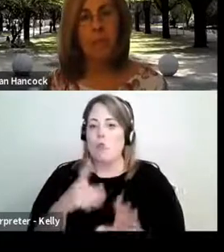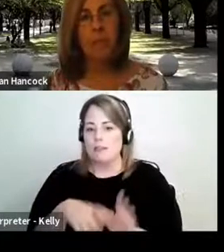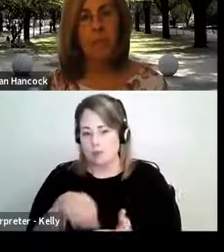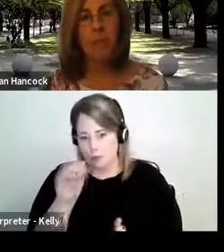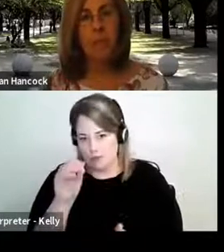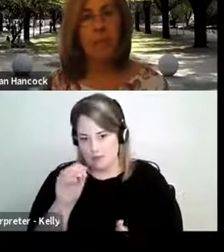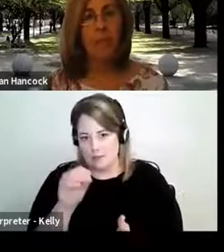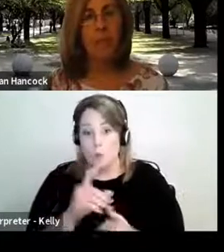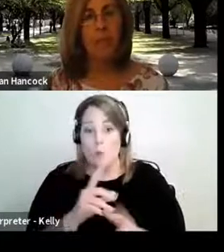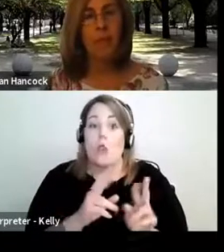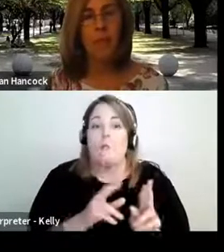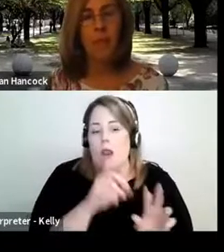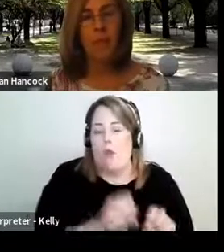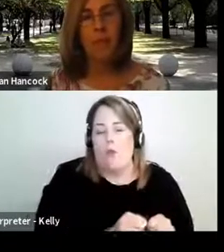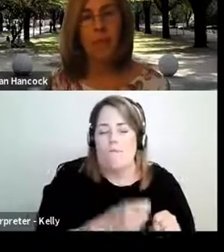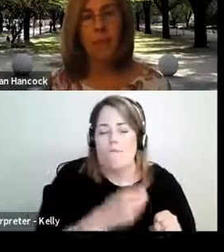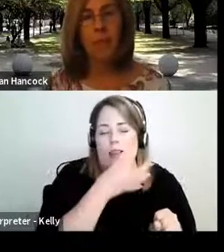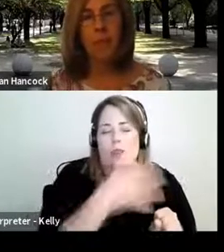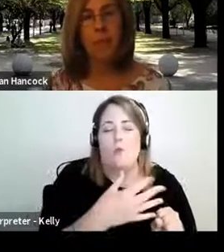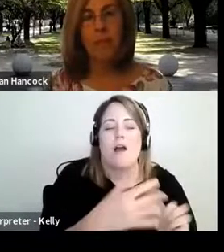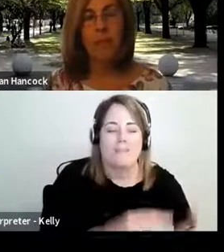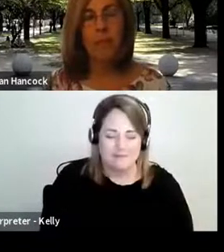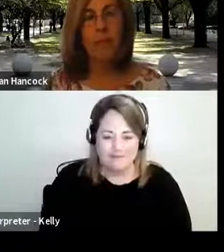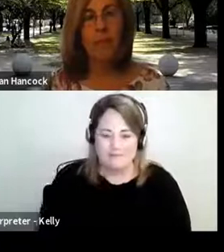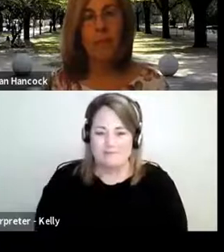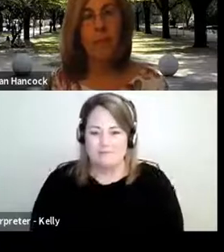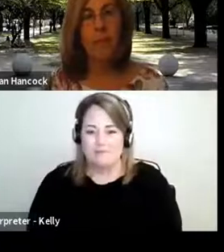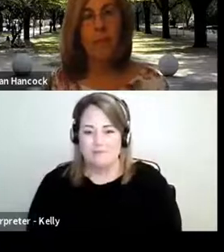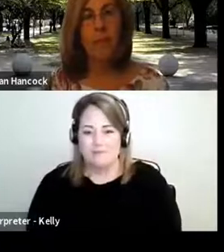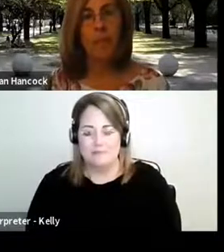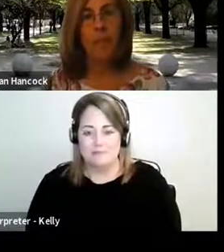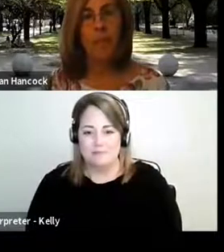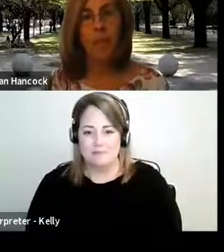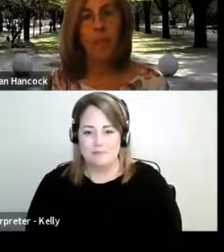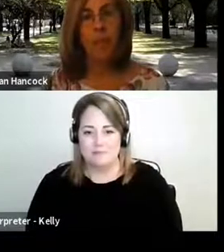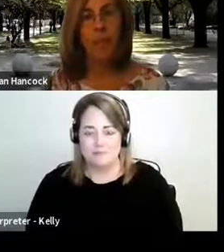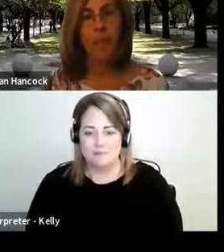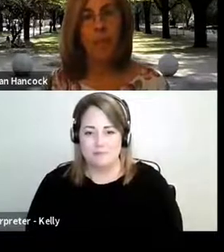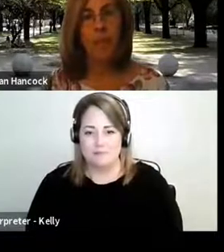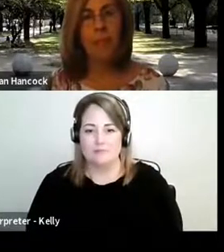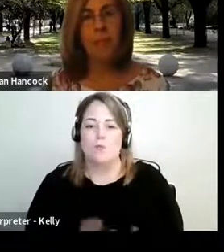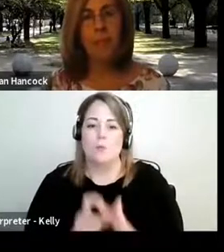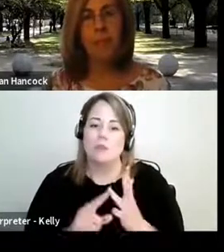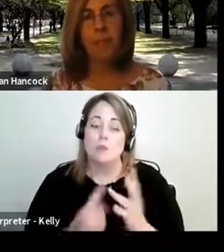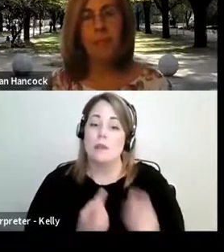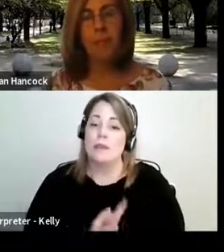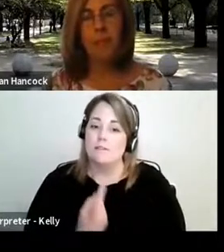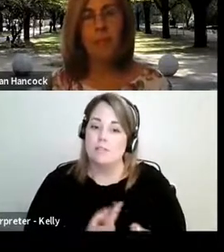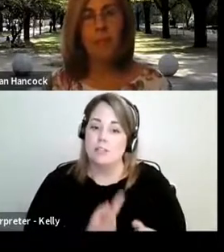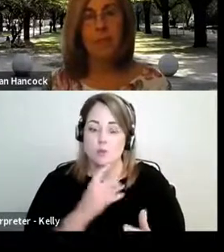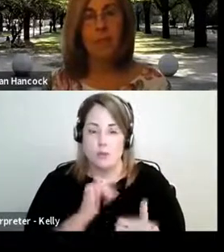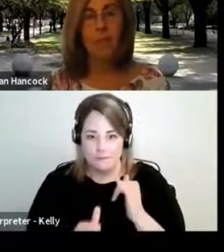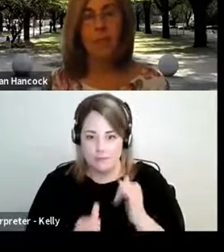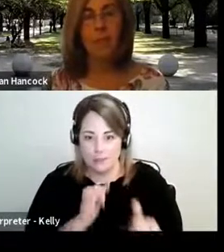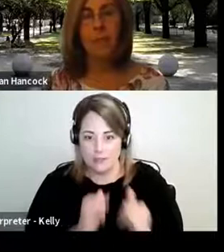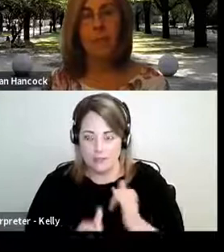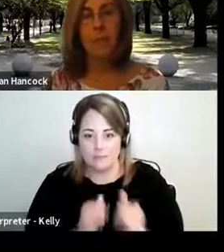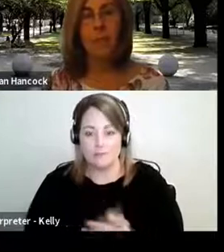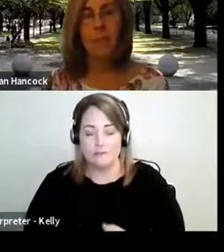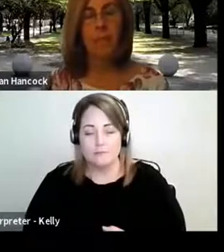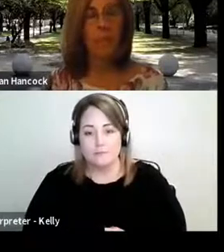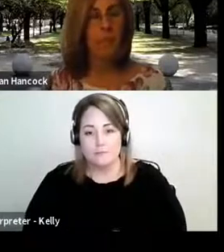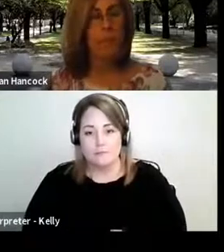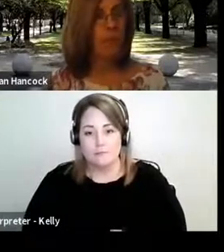little while and we, kind of, do individual interviews because of that – the importance